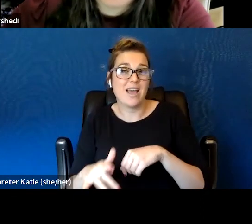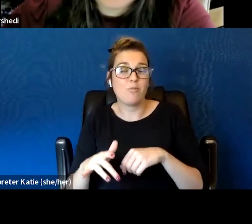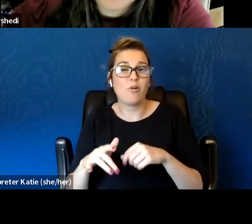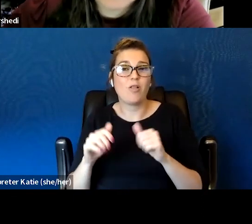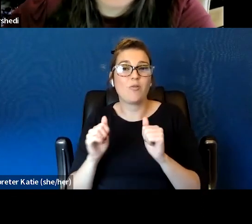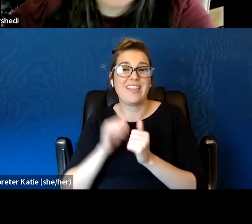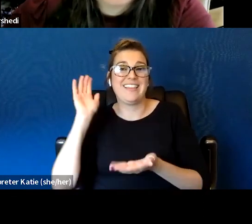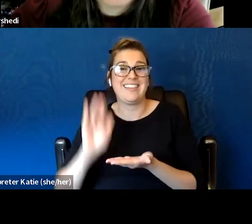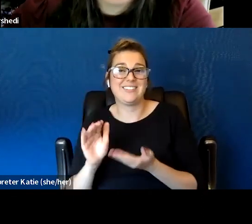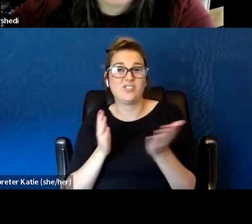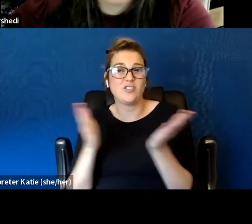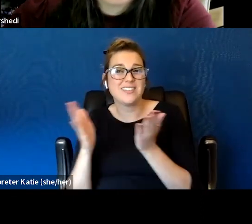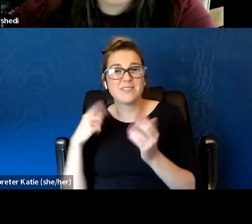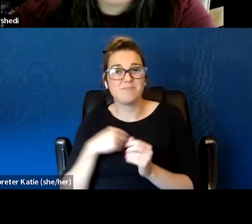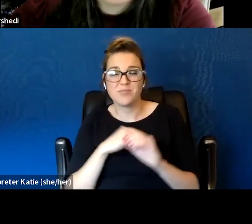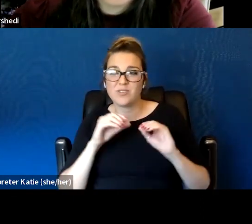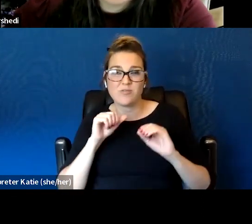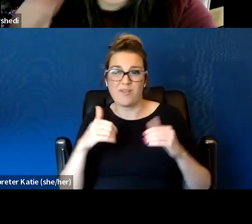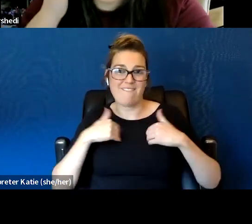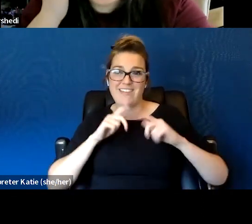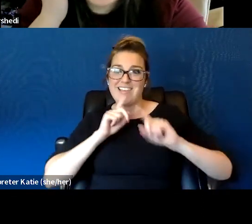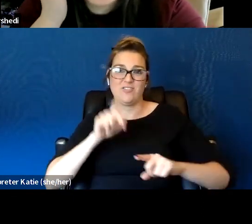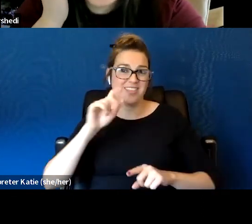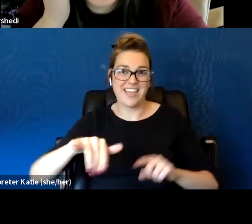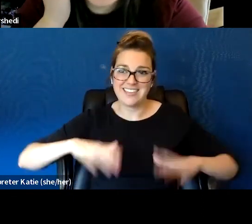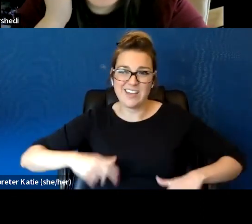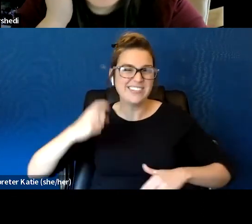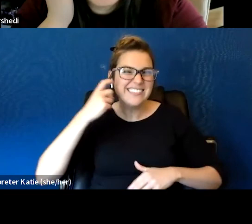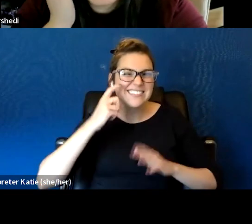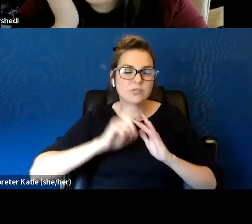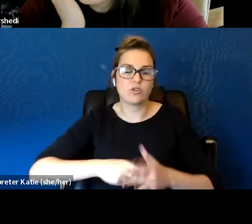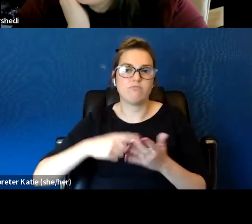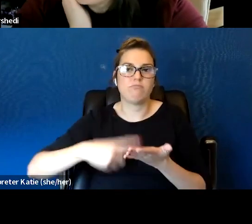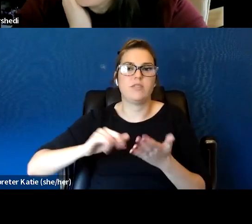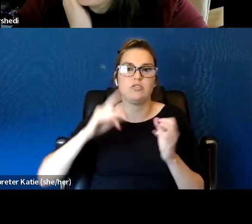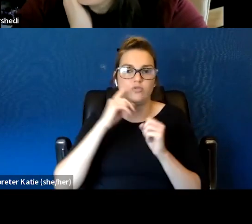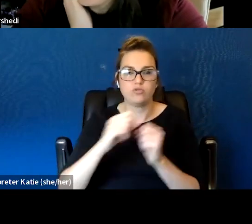We're really getting started on that strategy. Yeah, thanks Shelby. The only thing I would add to that